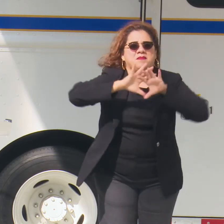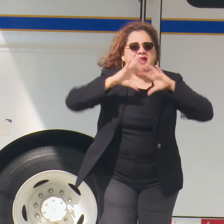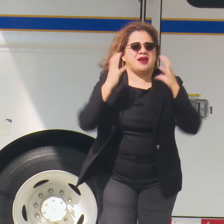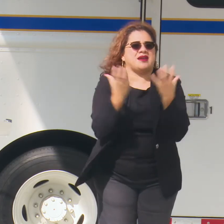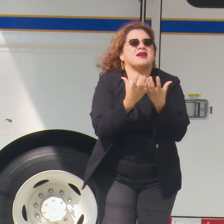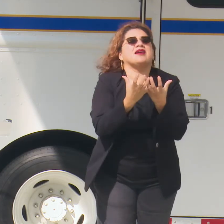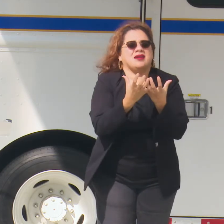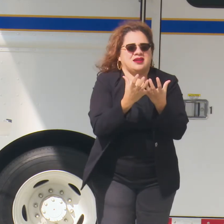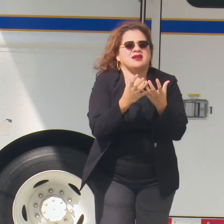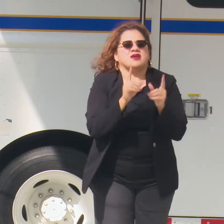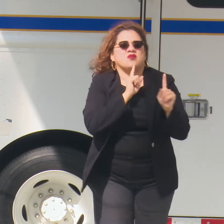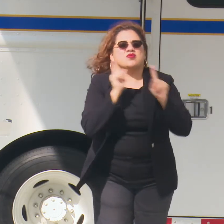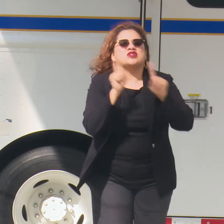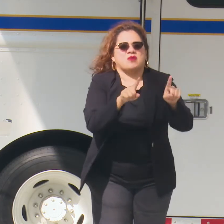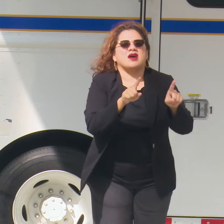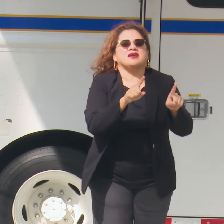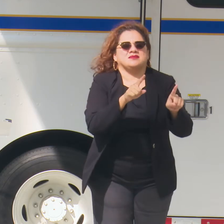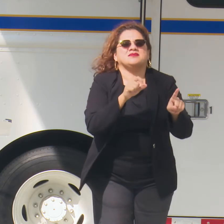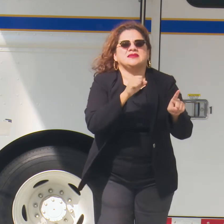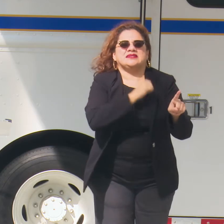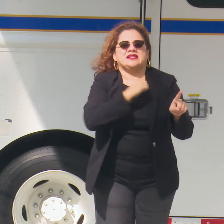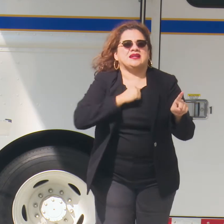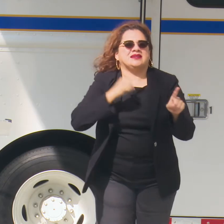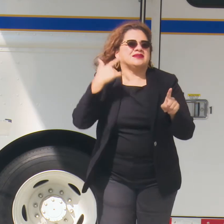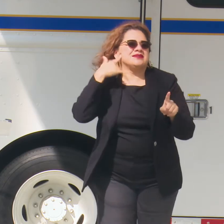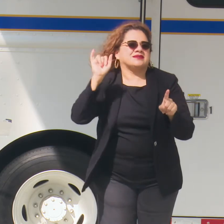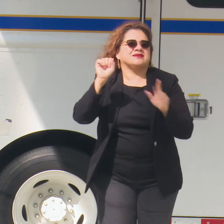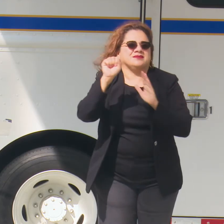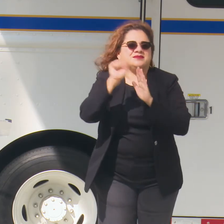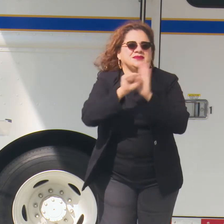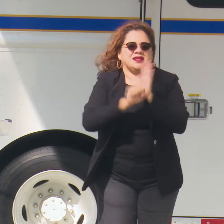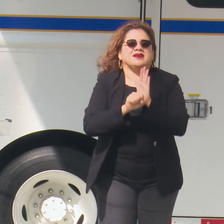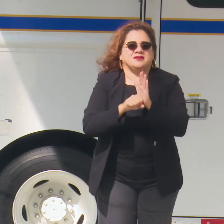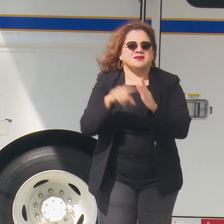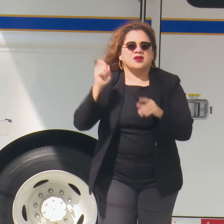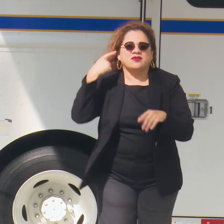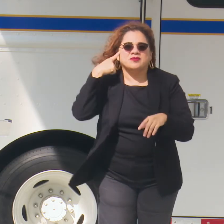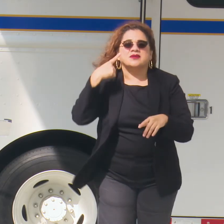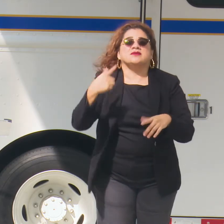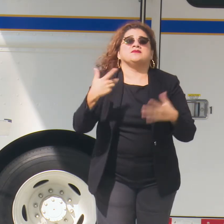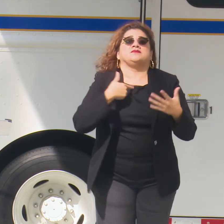proactive in ensuring over the last four months that we have helped hold oversight hearings,